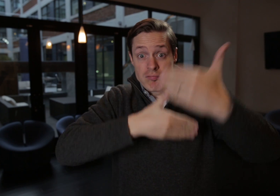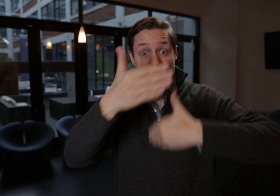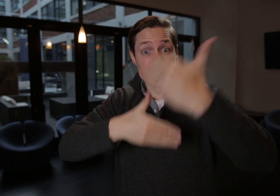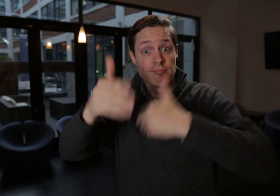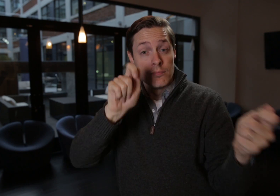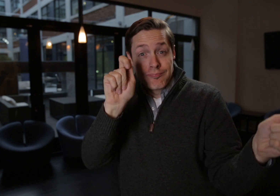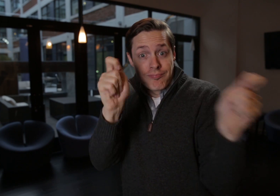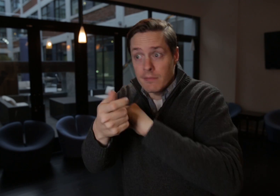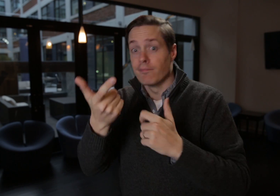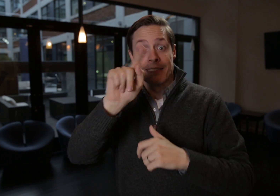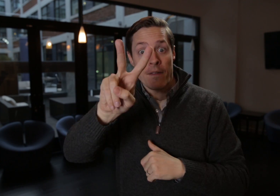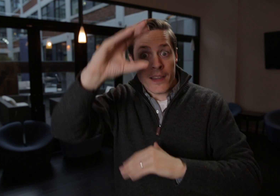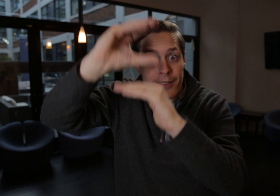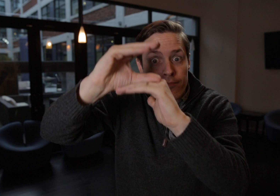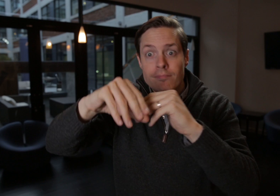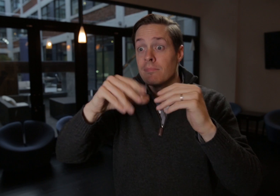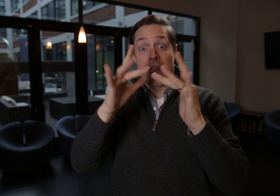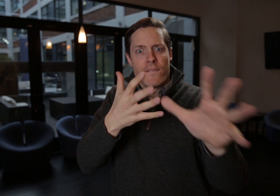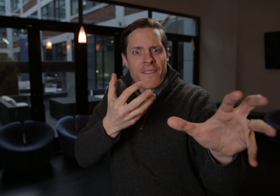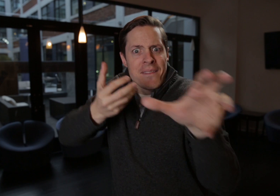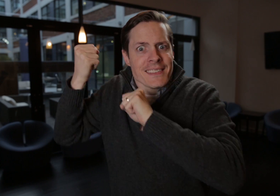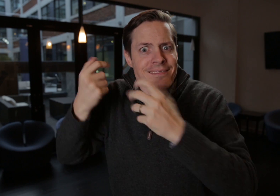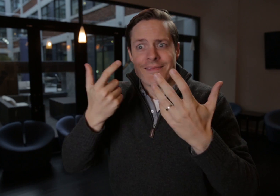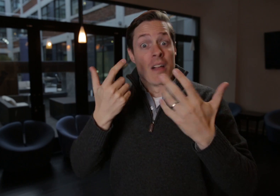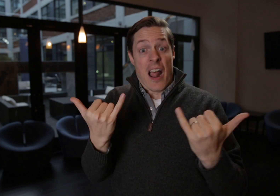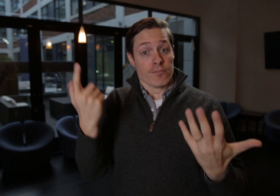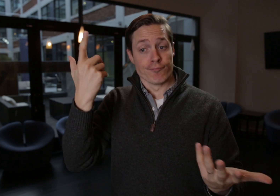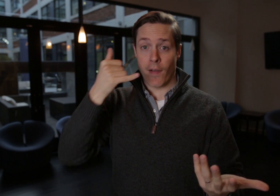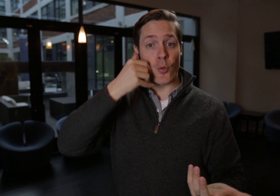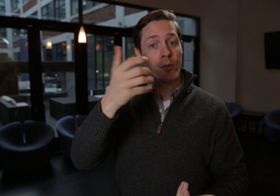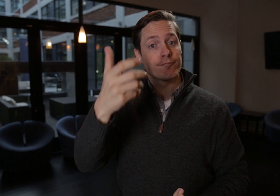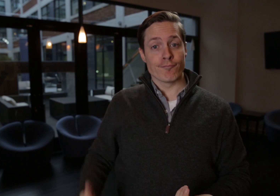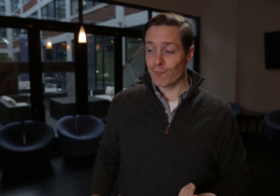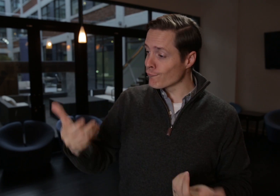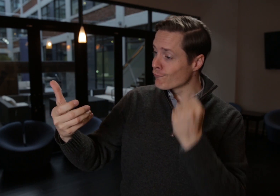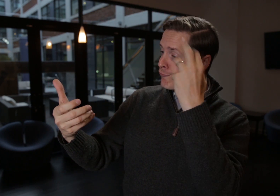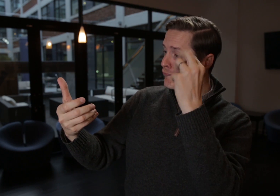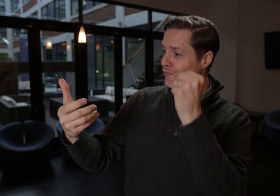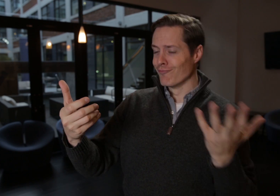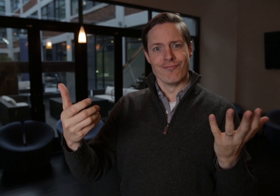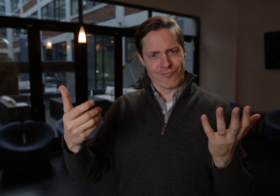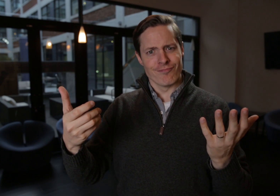We kept progressing until we changed to a Videophone on a TV with much faster Internet. Now, we have our phones that we can pick up and use from our pockets.